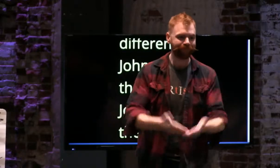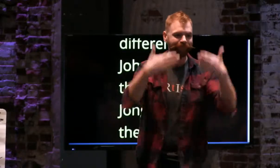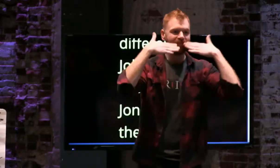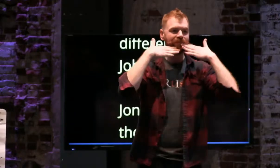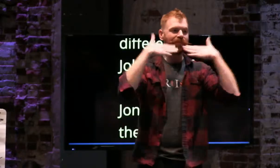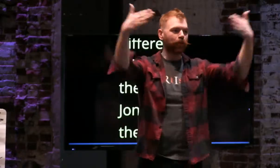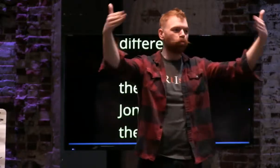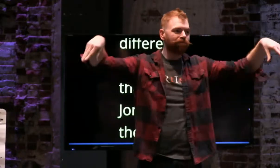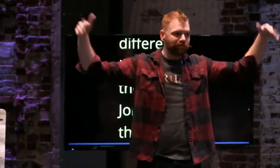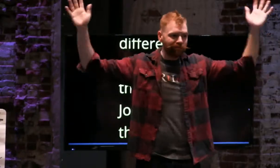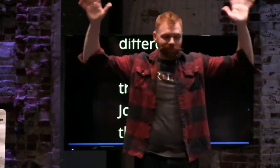Those are our three.